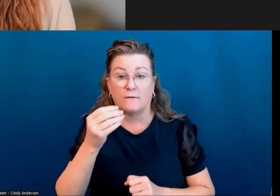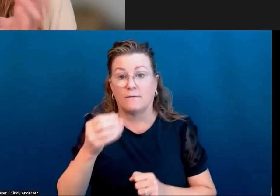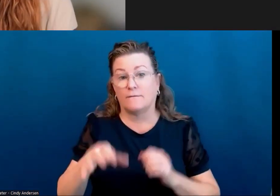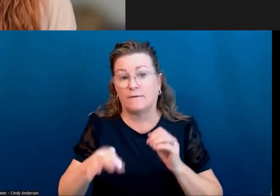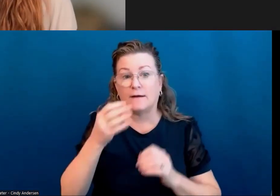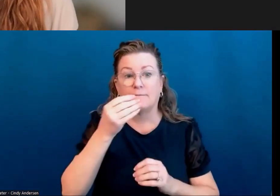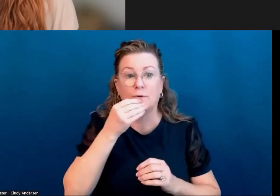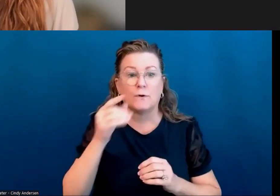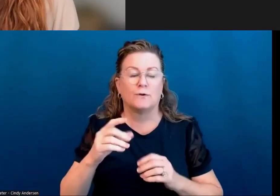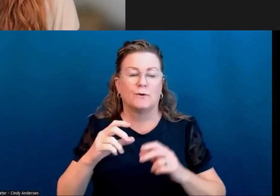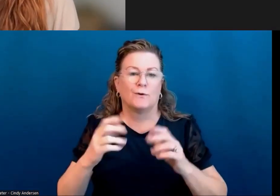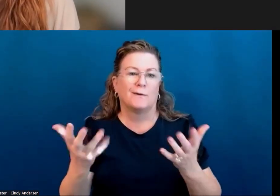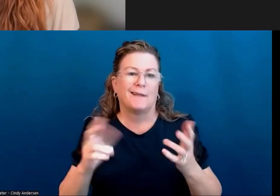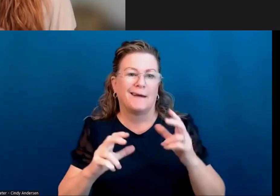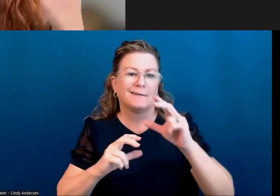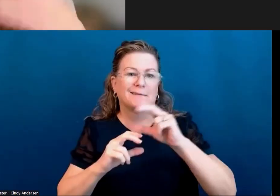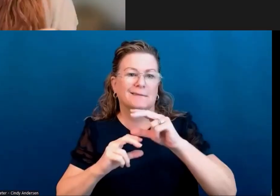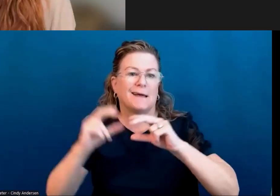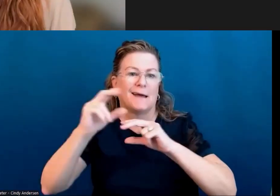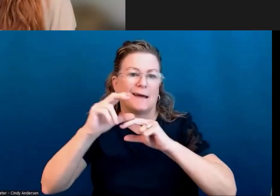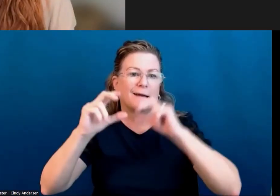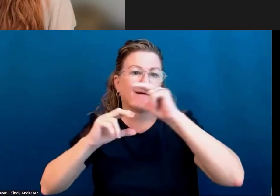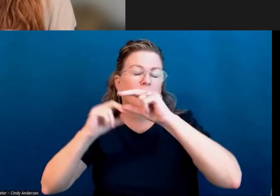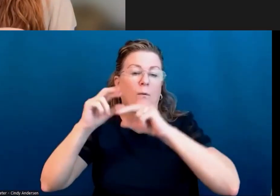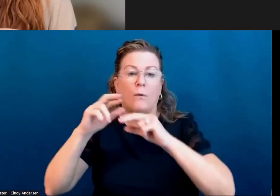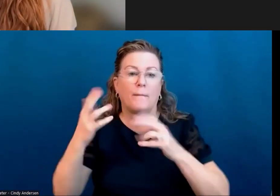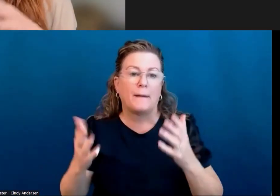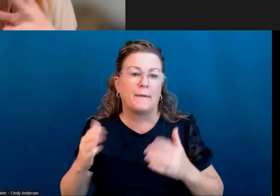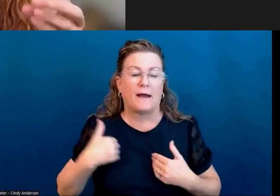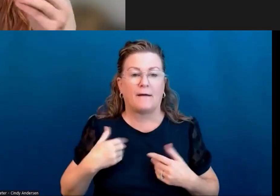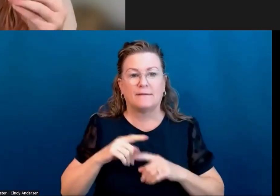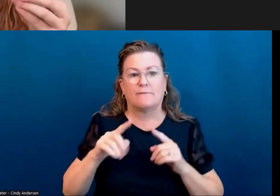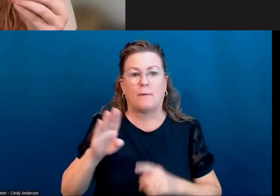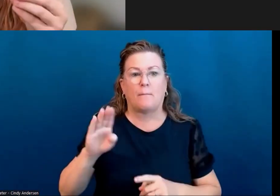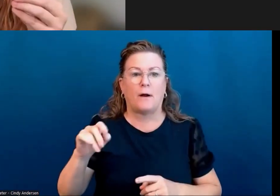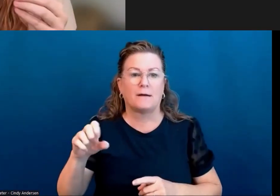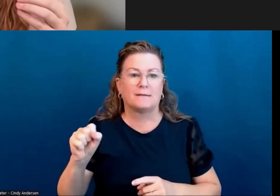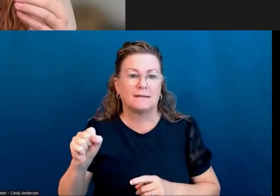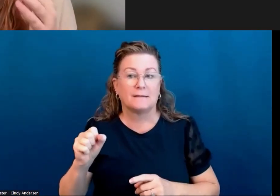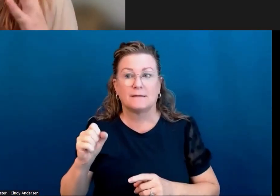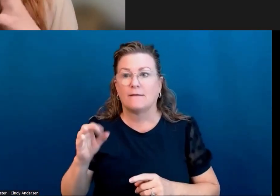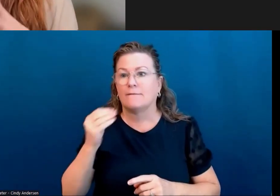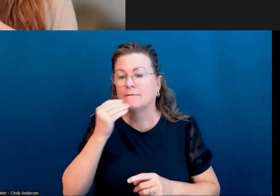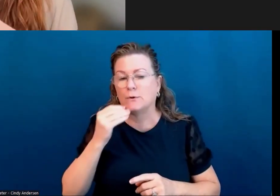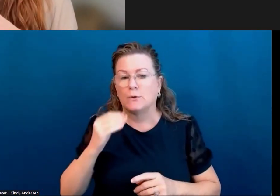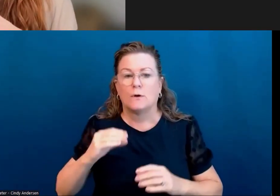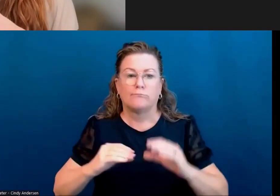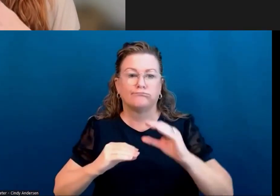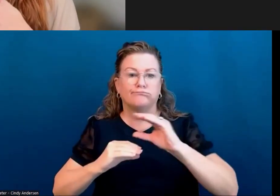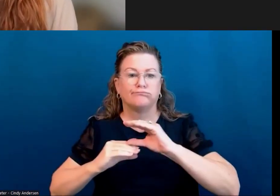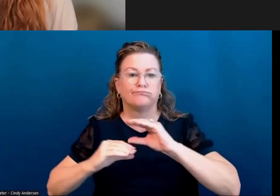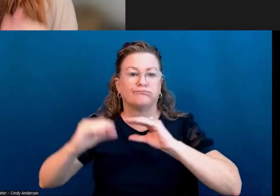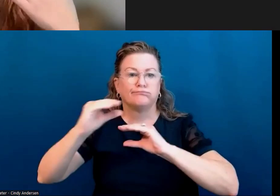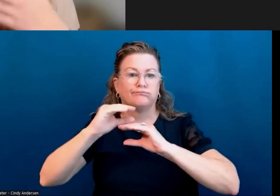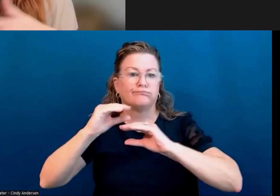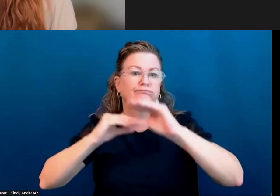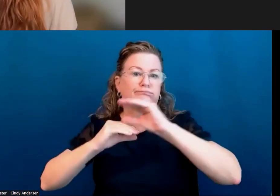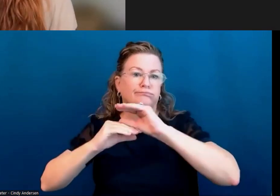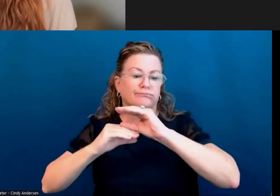even stack boxes of. Food if we're not quite ready to touch the food, like, how can and so that's a good way to think of